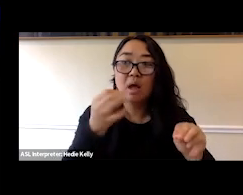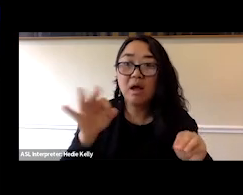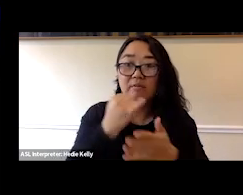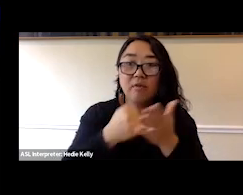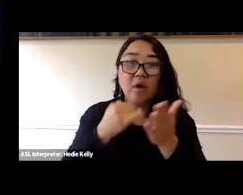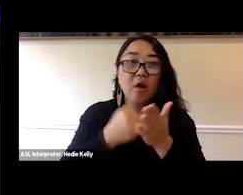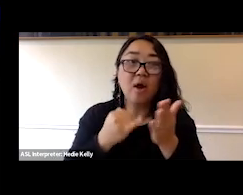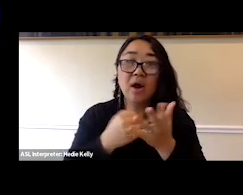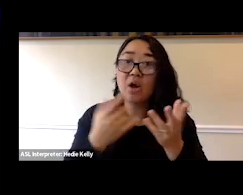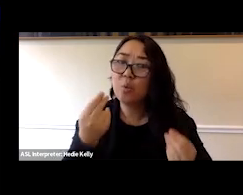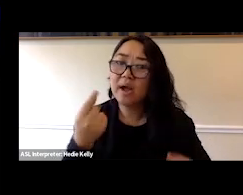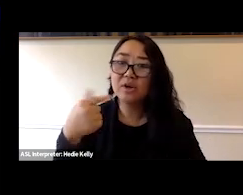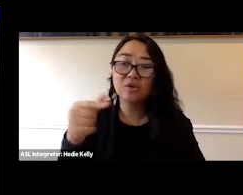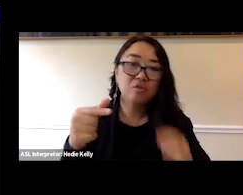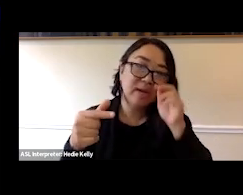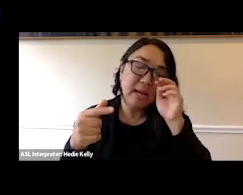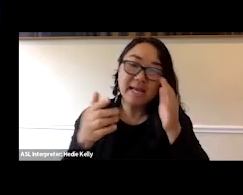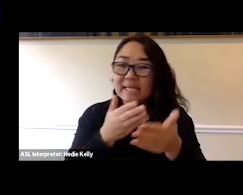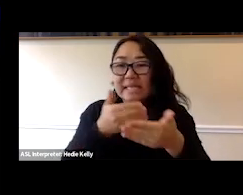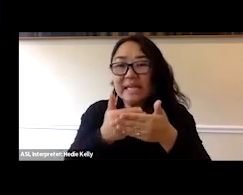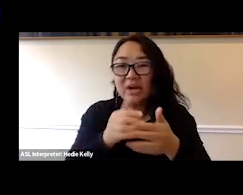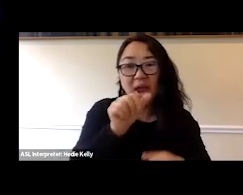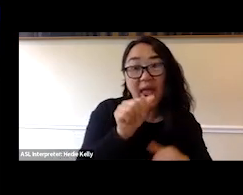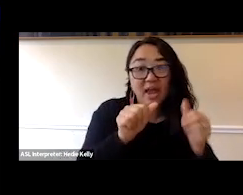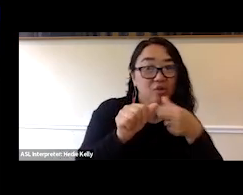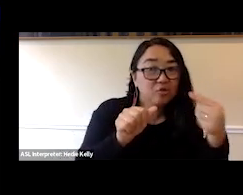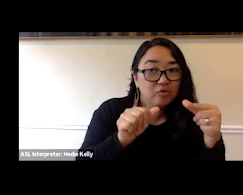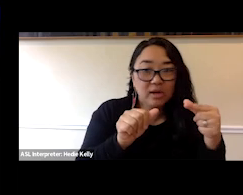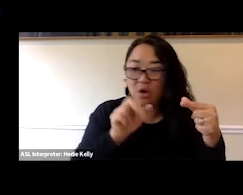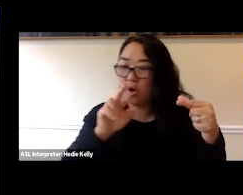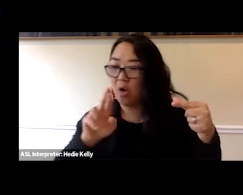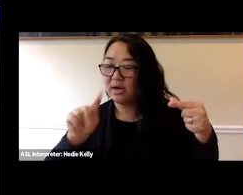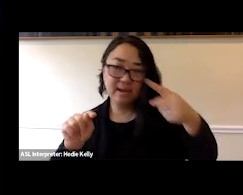And this looks probably okay, but if I run a test,